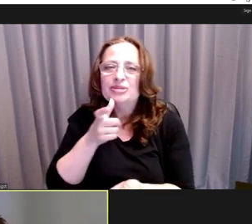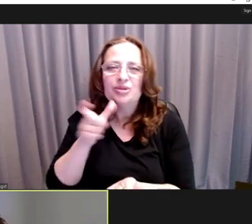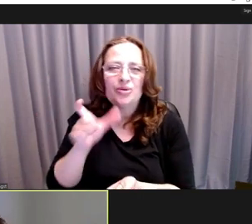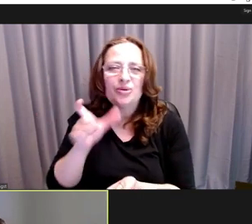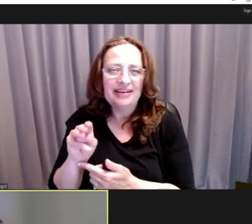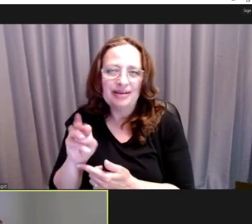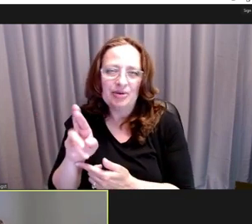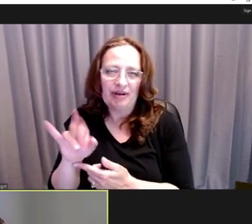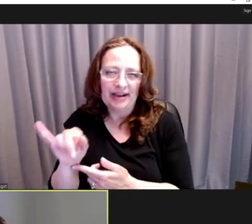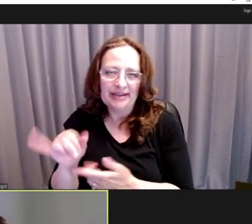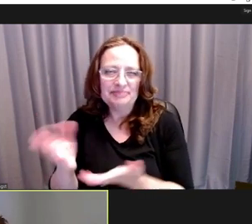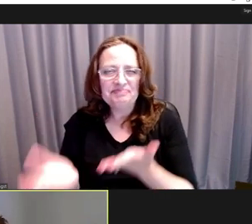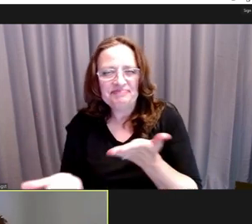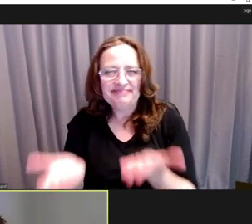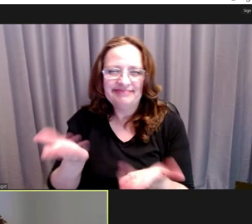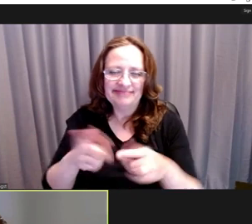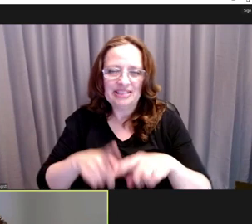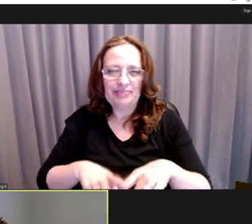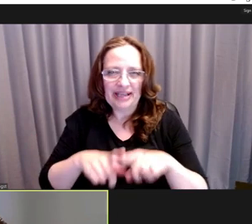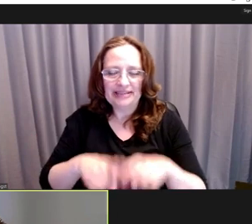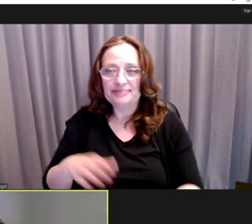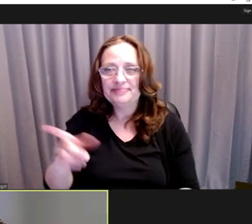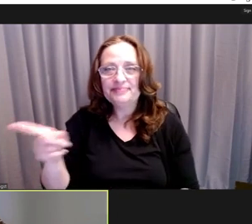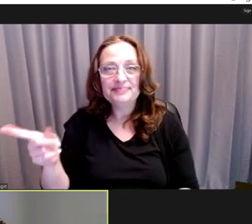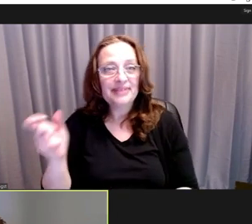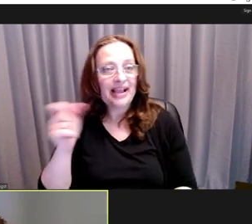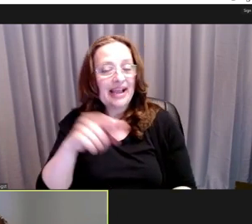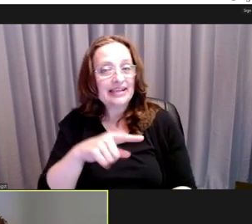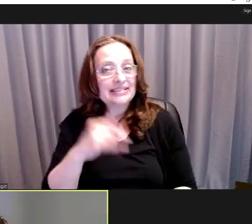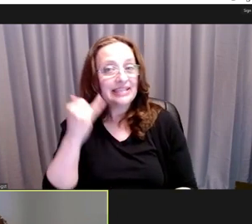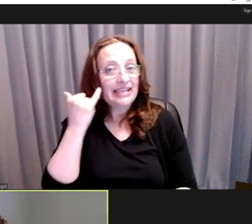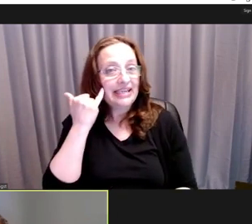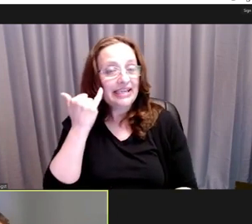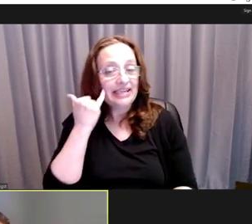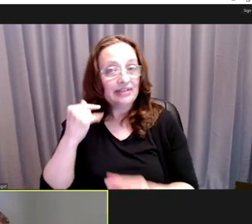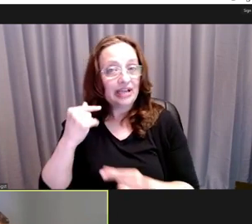testing was done at 10 to 12 years ago, do you recommend testing again?